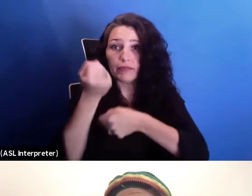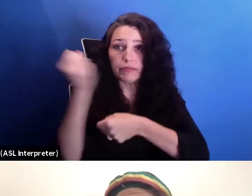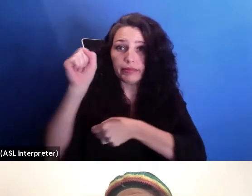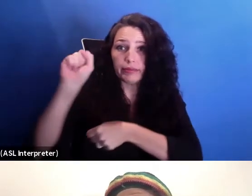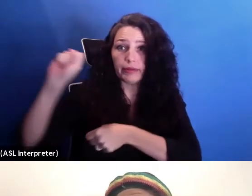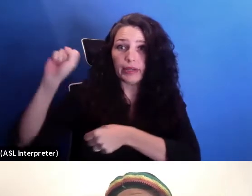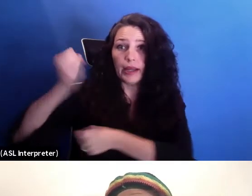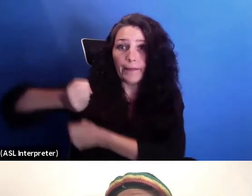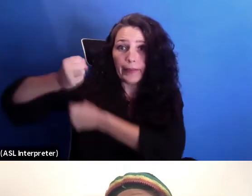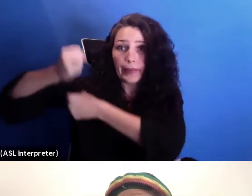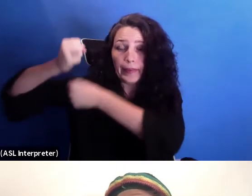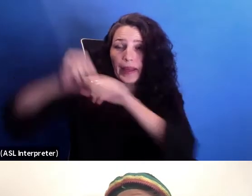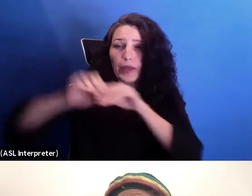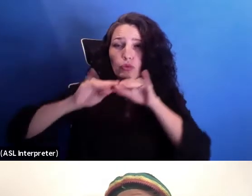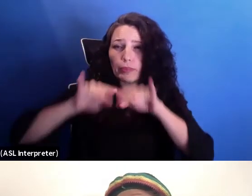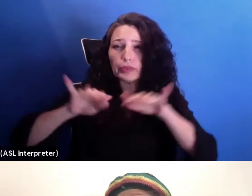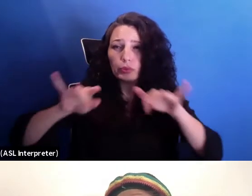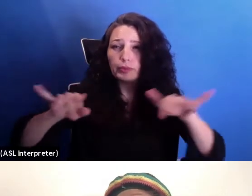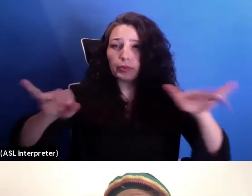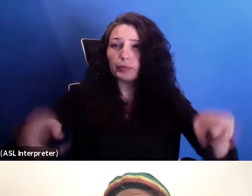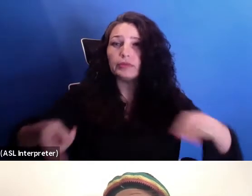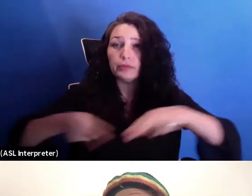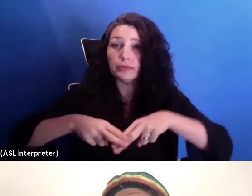And so we thought it was very important